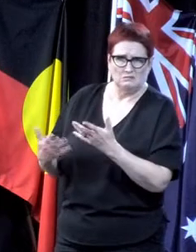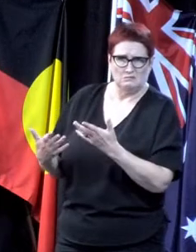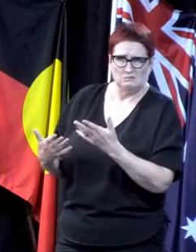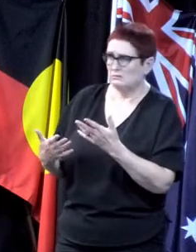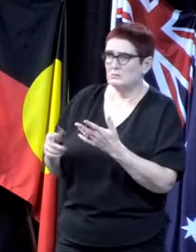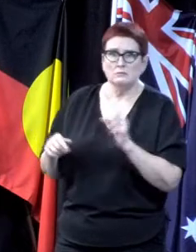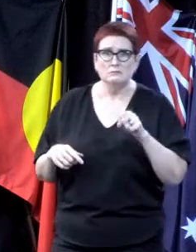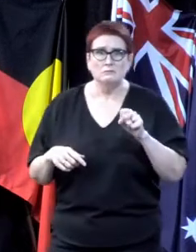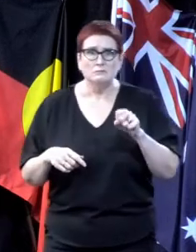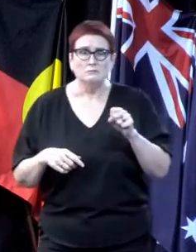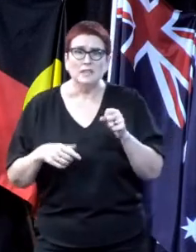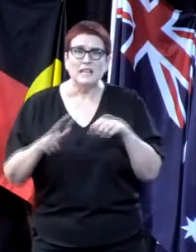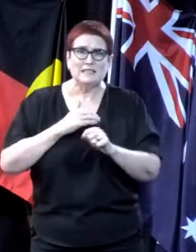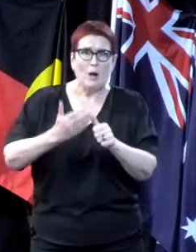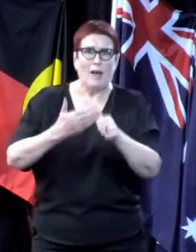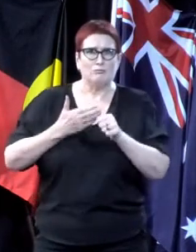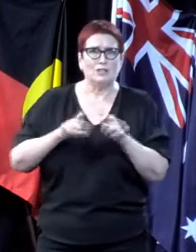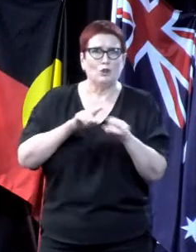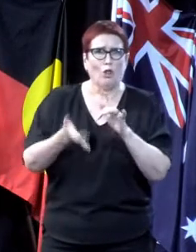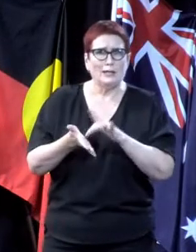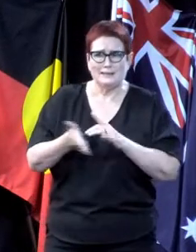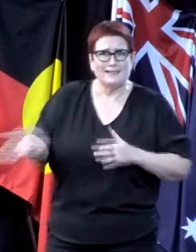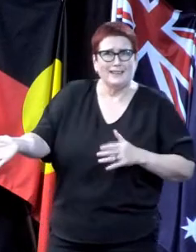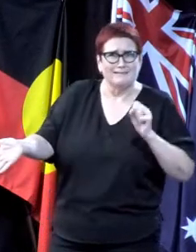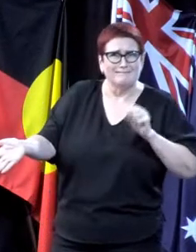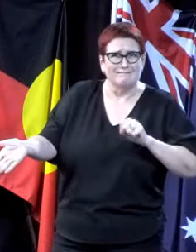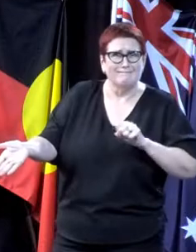Yeah, it's Bibrigu Yunga. It is a learning place.